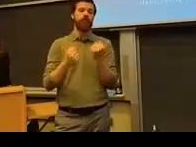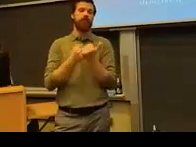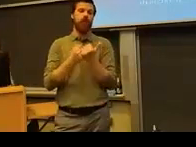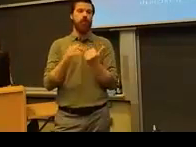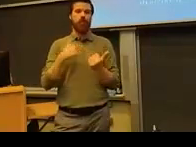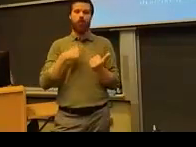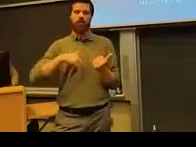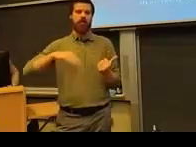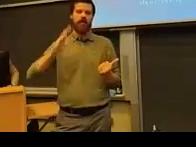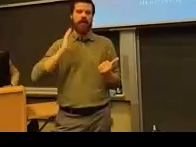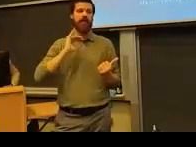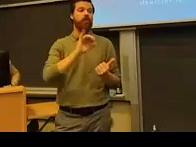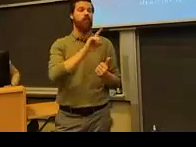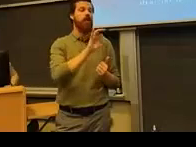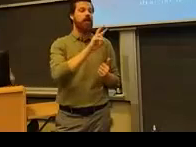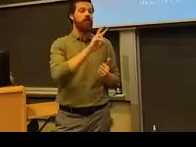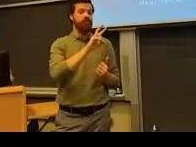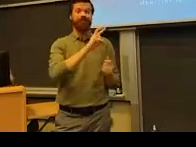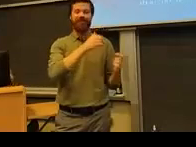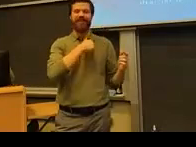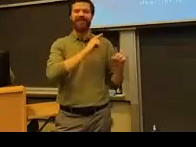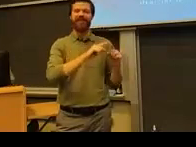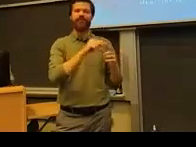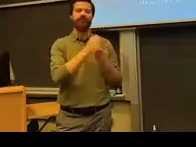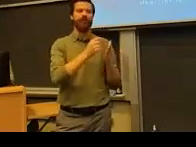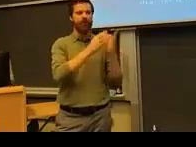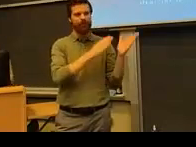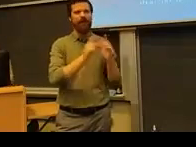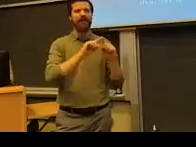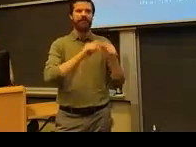um 192 they offer a lot of different treatment planning different approaches to how they um